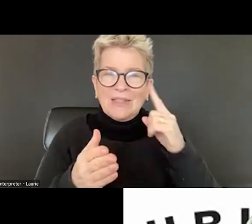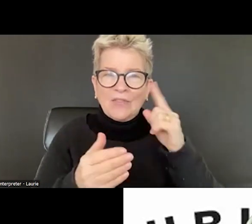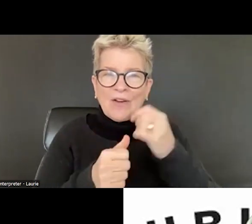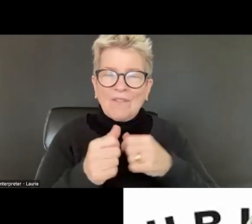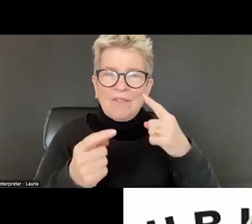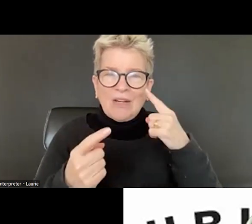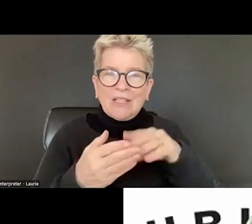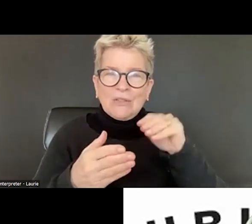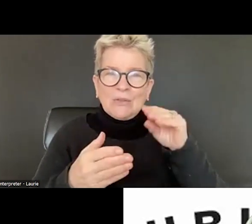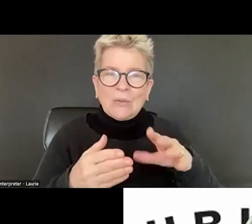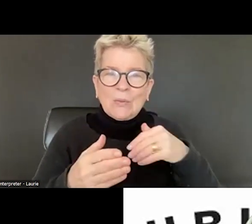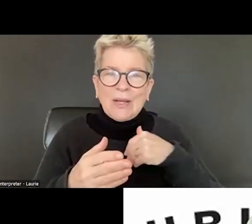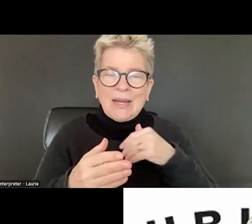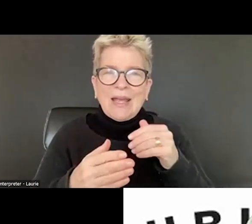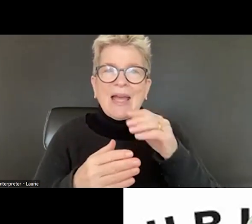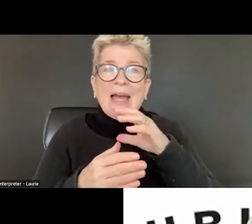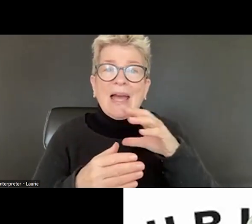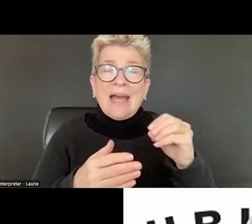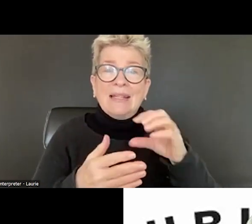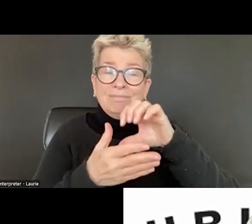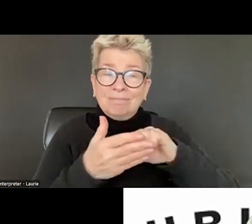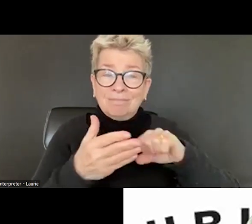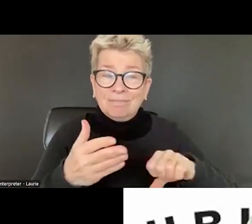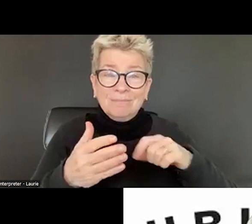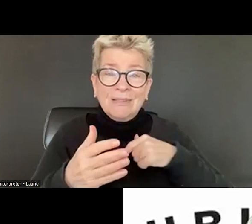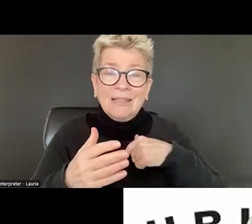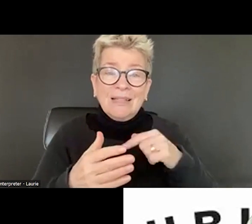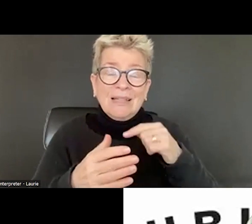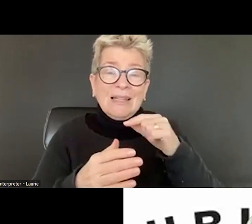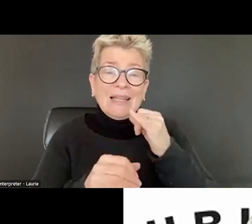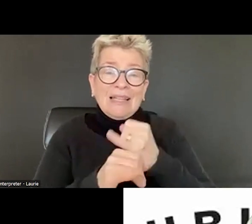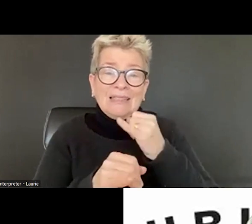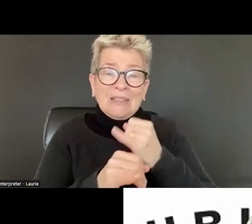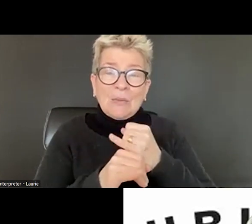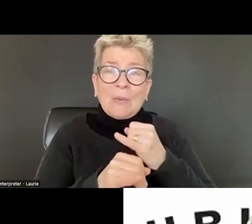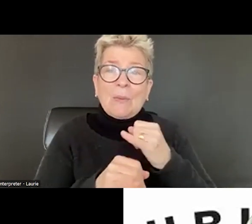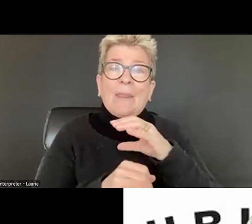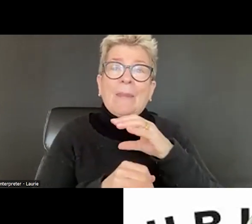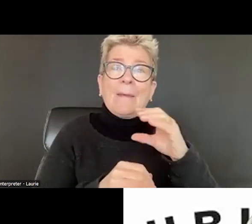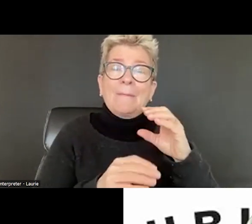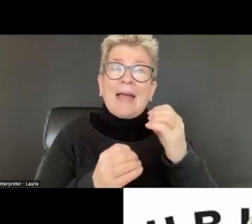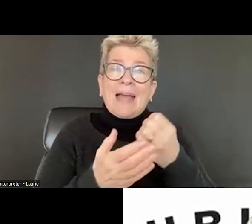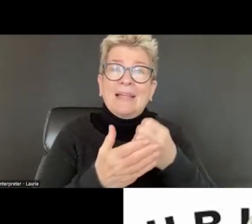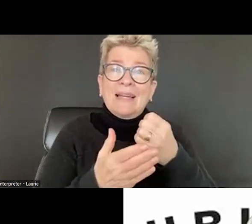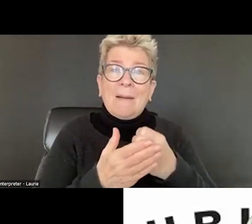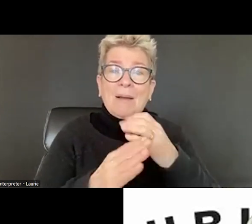comprehend and remove institutional, structural and economic obstacles that hinder children's